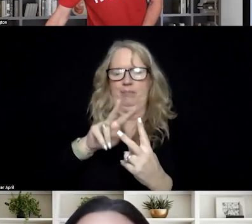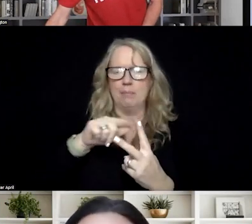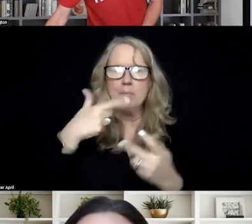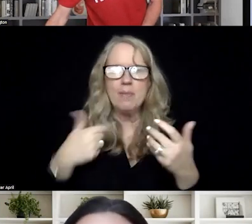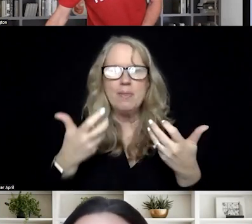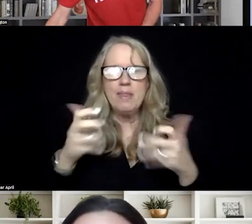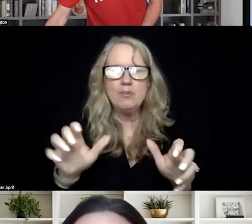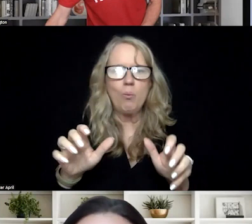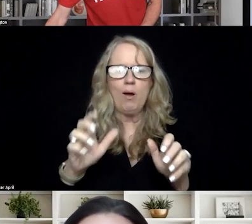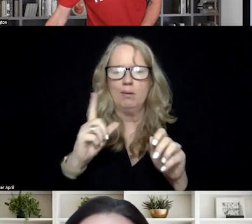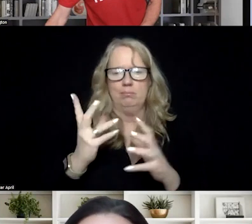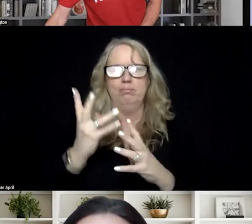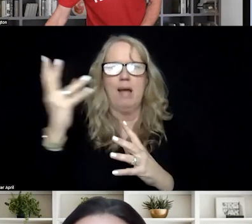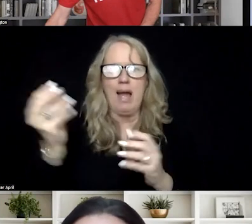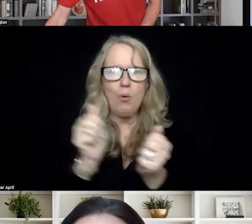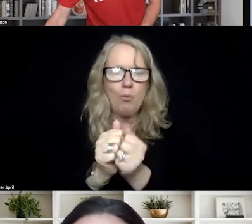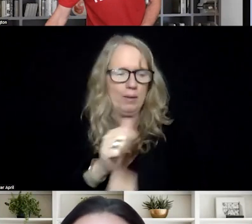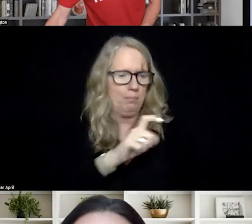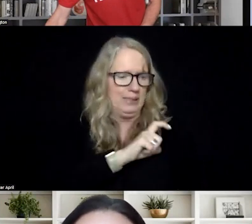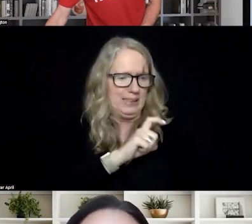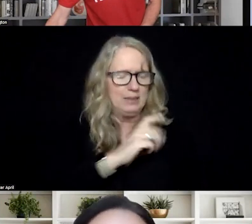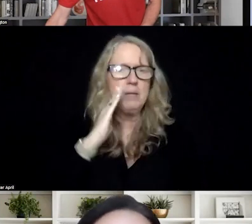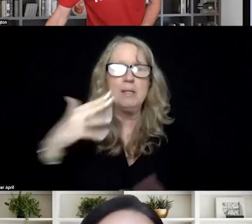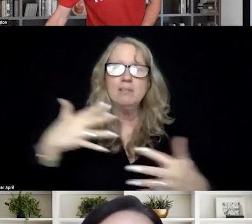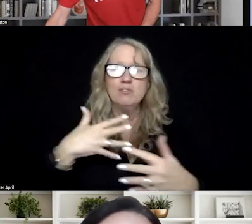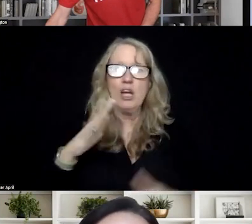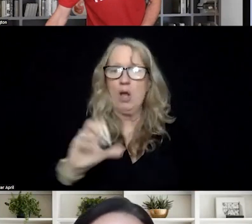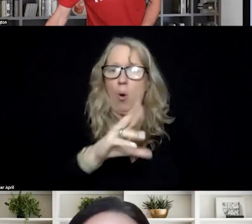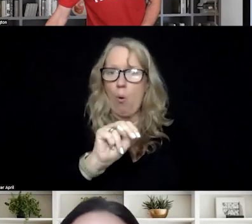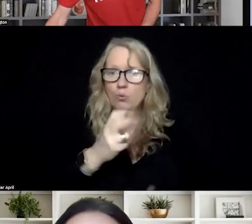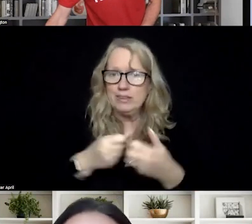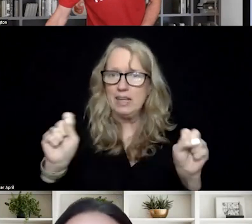THE WORK BECAUSE OF FEAR OF POLICE OR TALKING ABOUT SAFETY